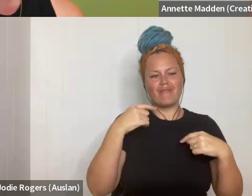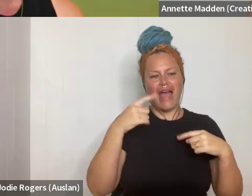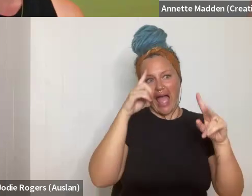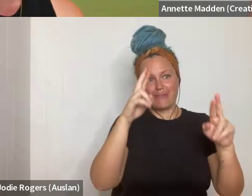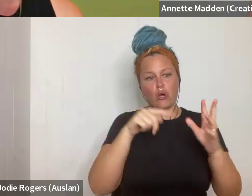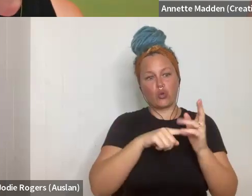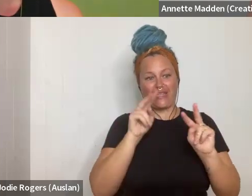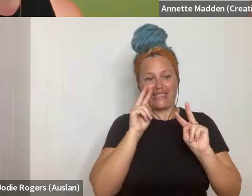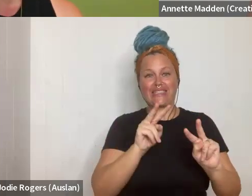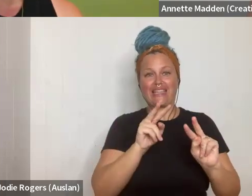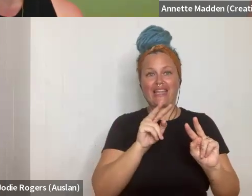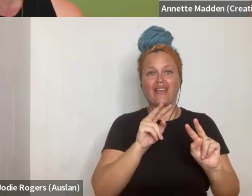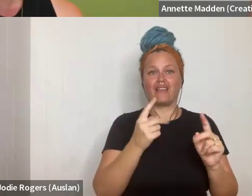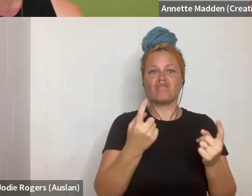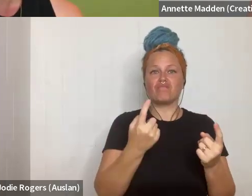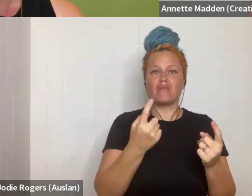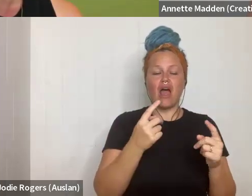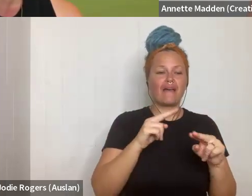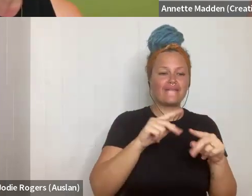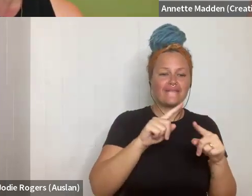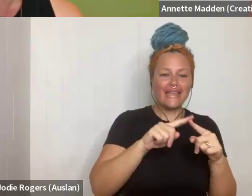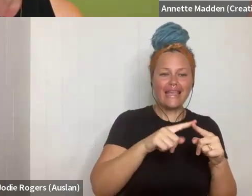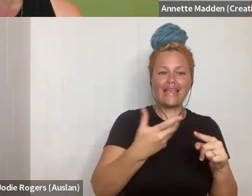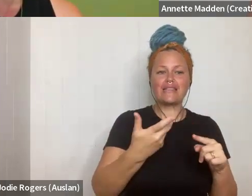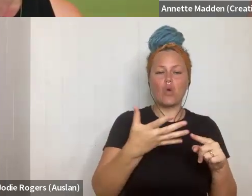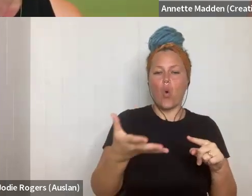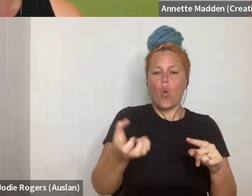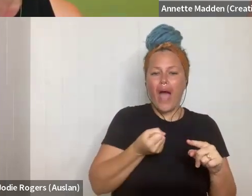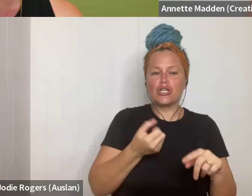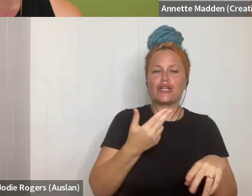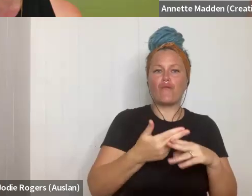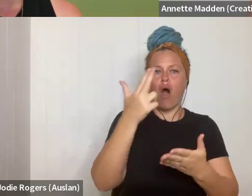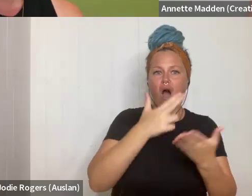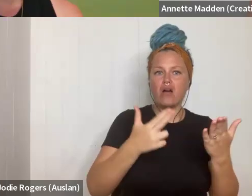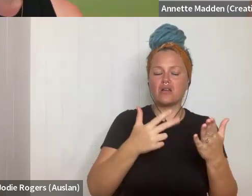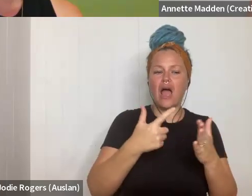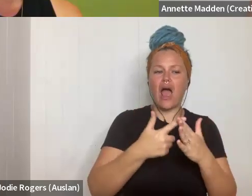, that's what it says on the box, what we are really expecting to see,